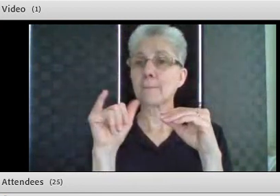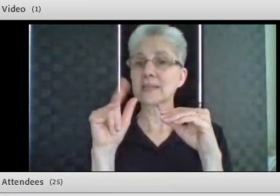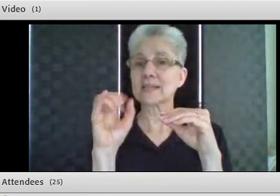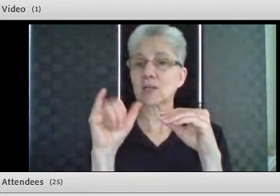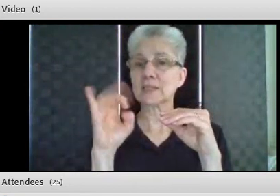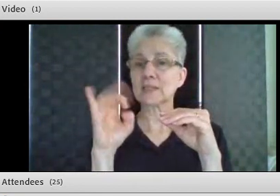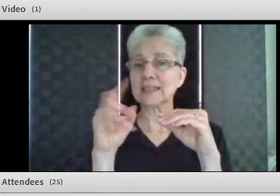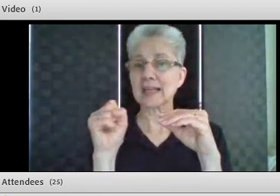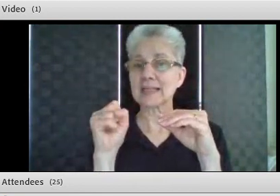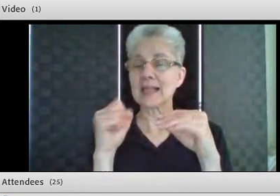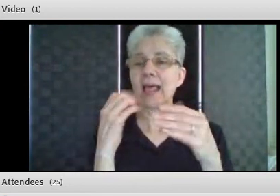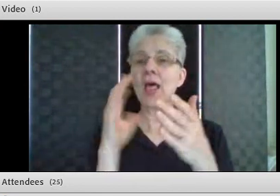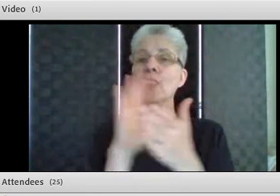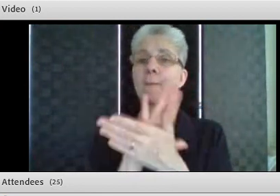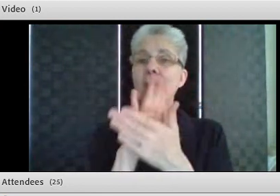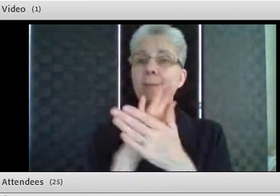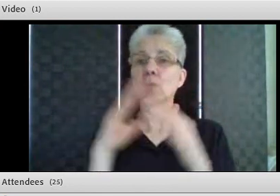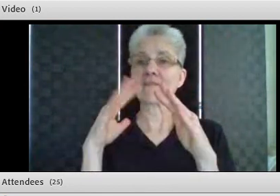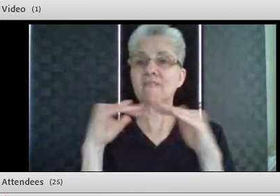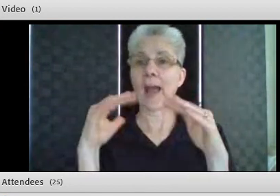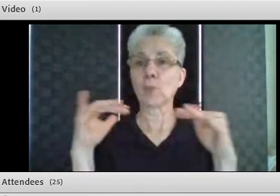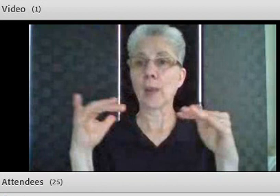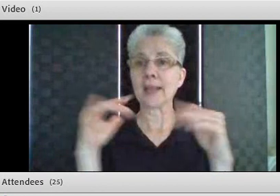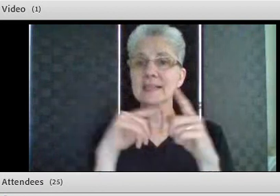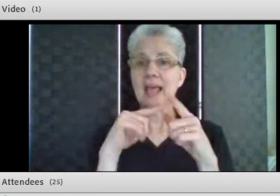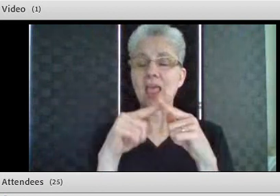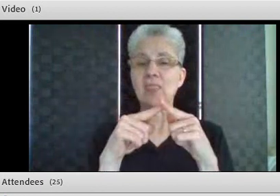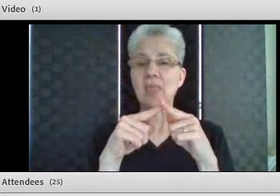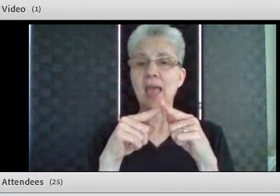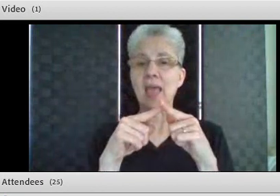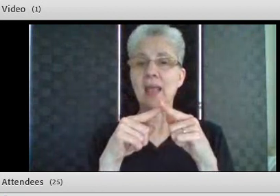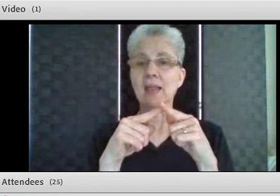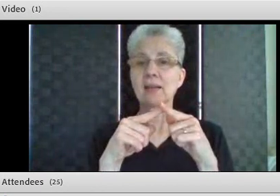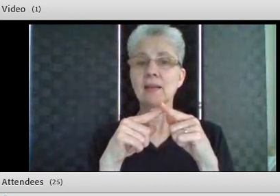and then when you put your lips on the Popsicle sticks,